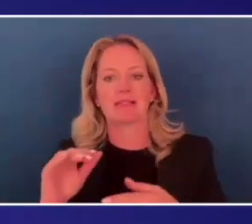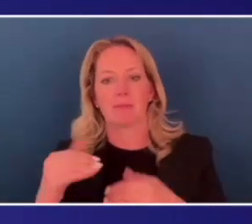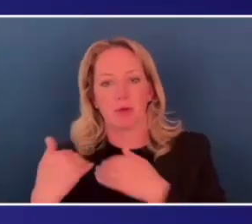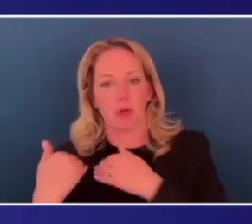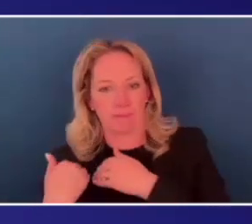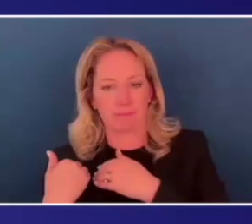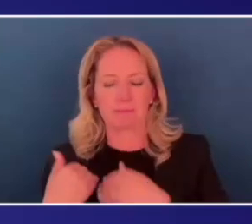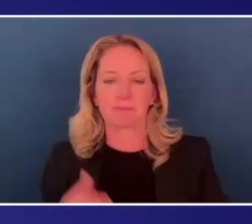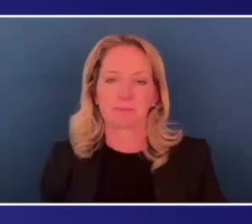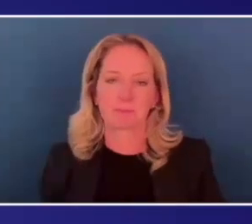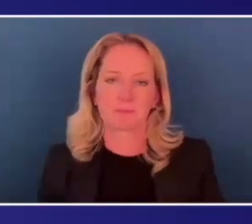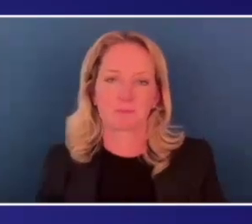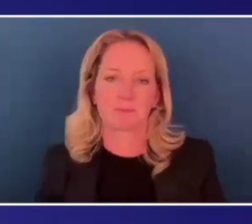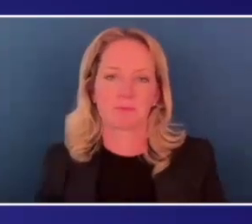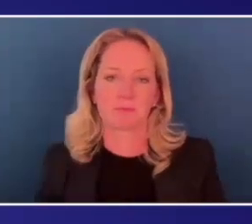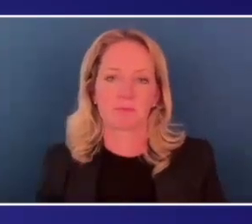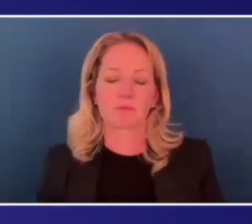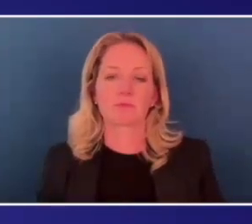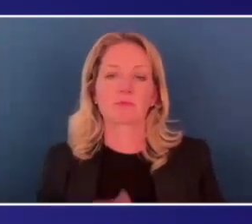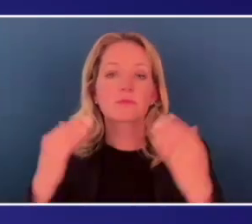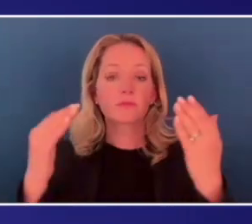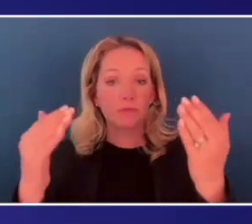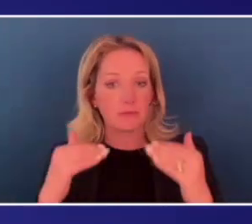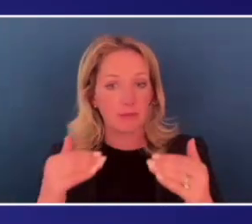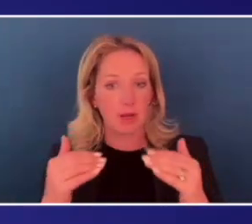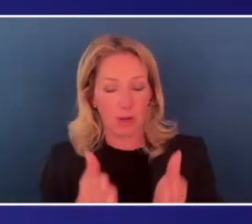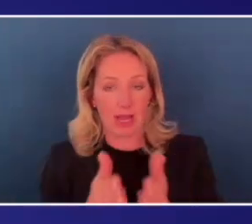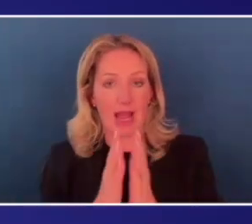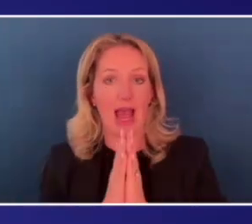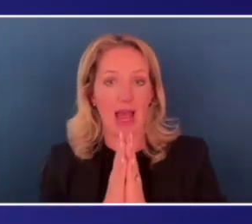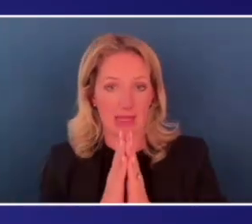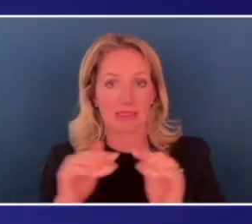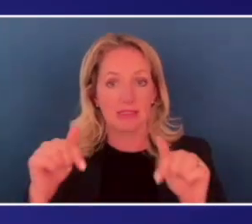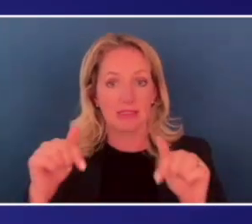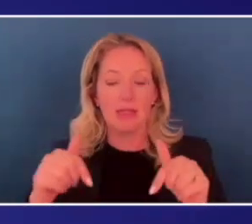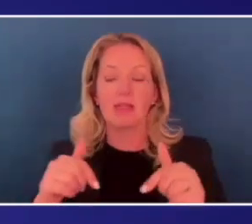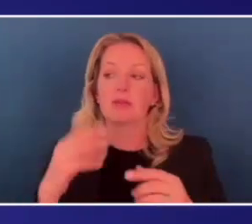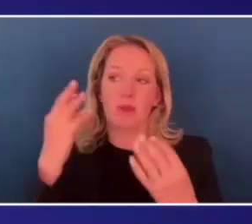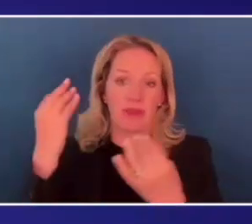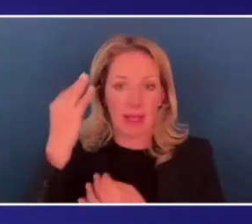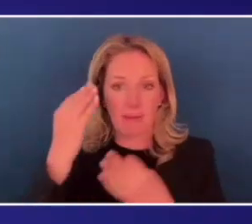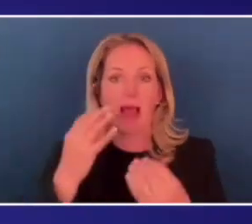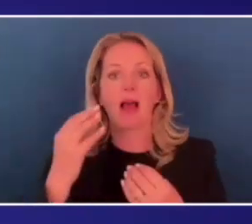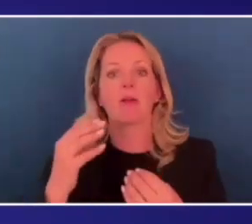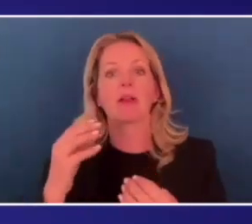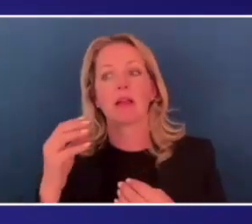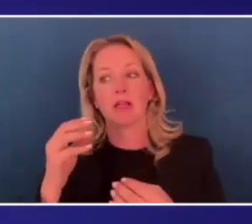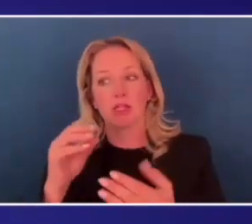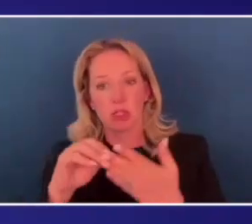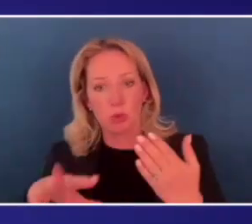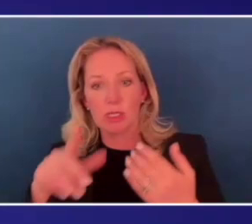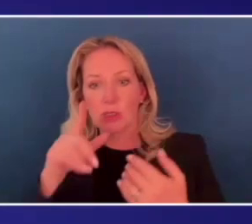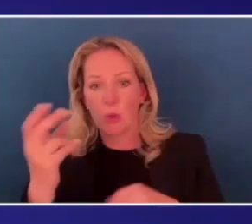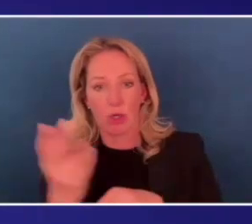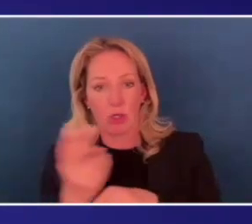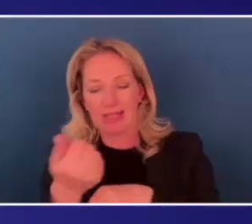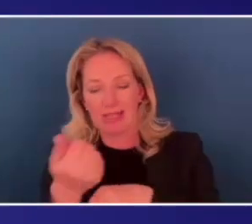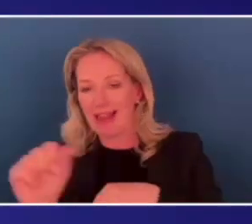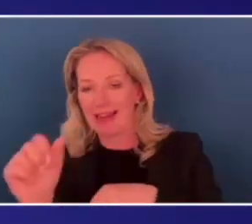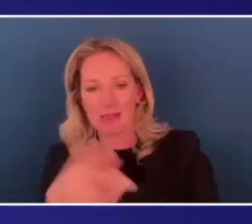Next, we access the department's help in combating fraudulent students. You stolen identities to access and steel financial aid refunds.